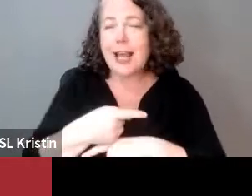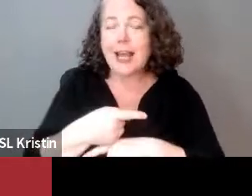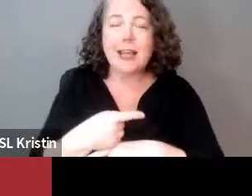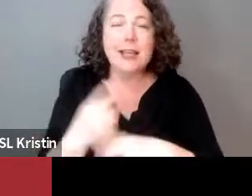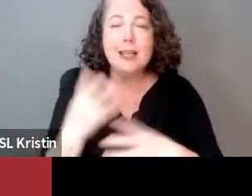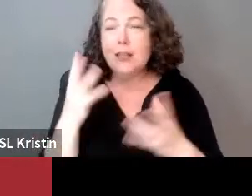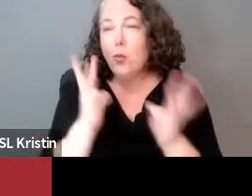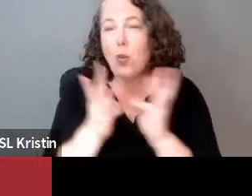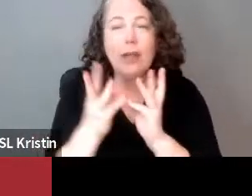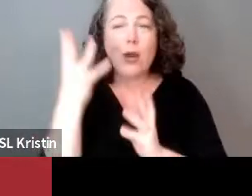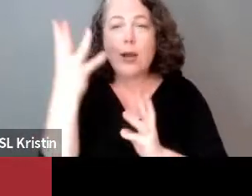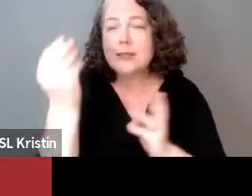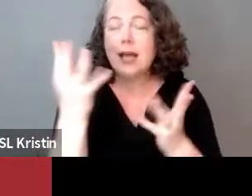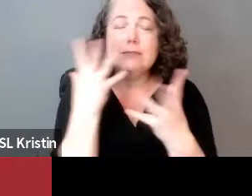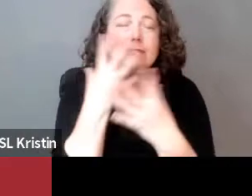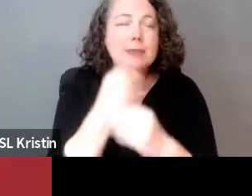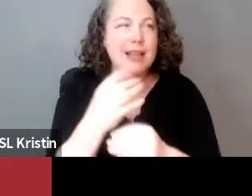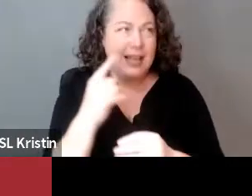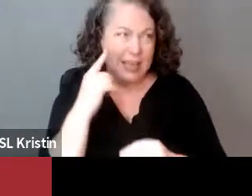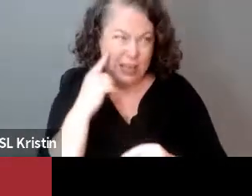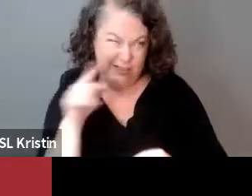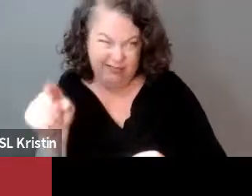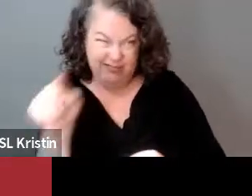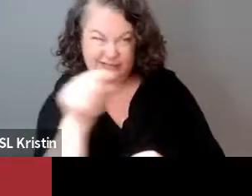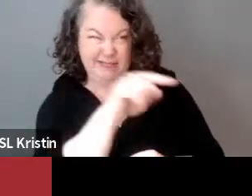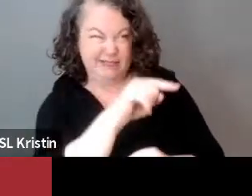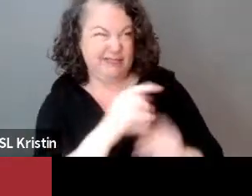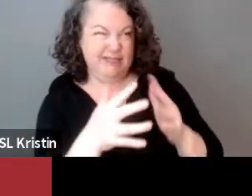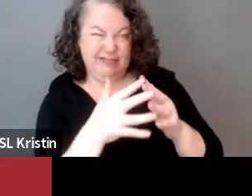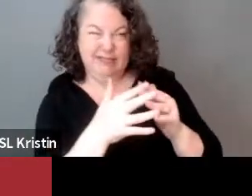I hear it's not so good around the rest of the country.